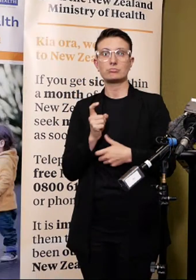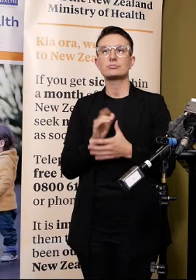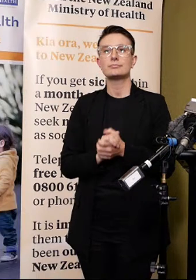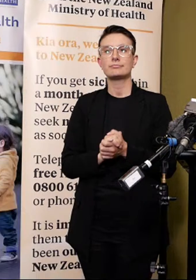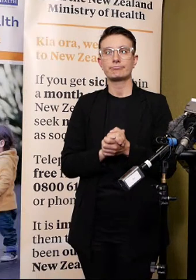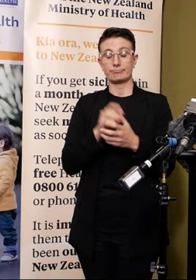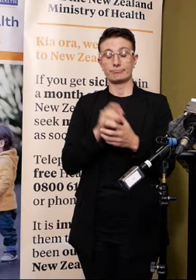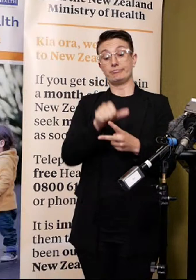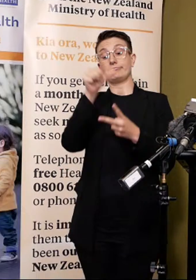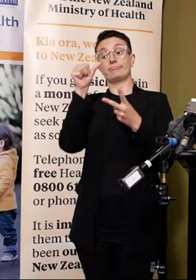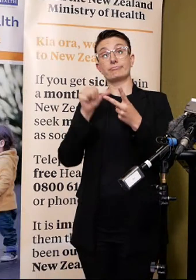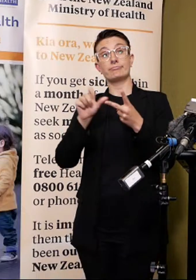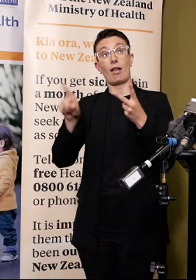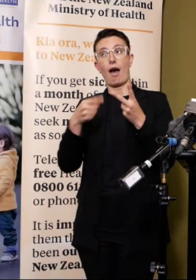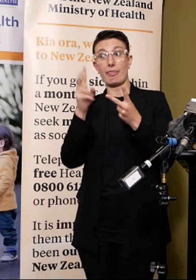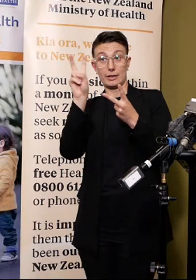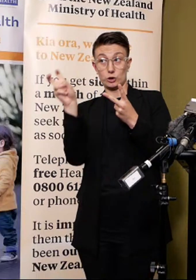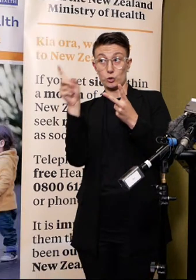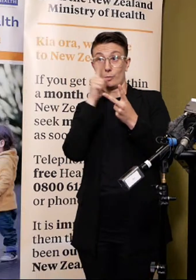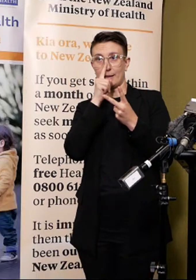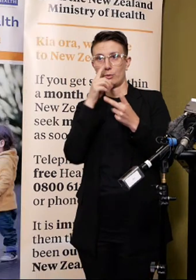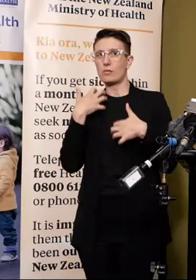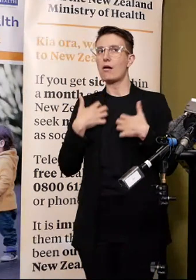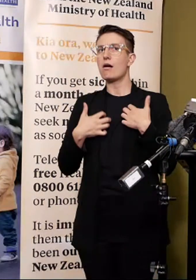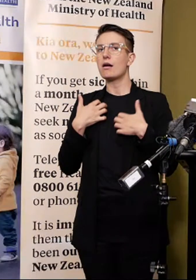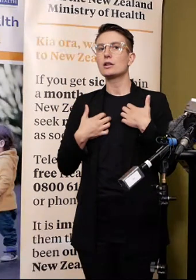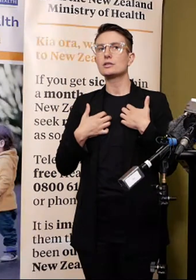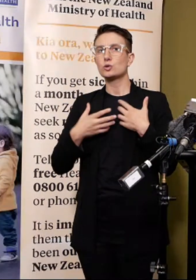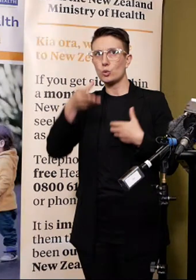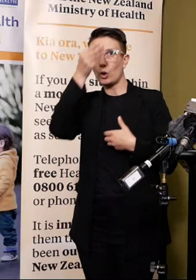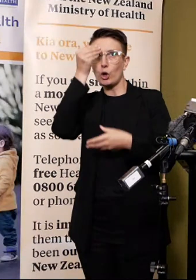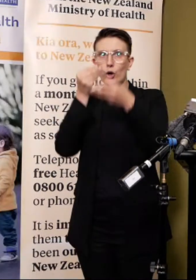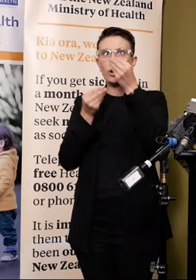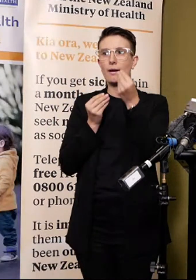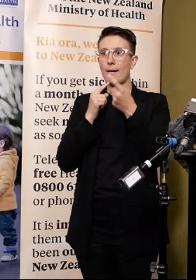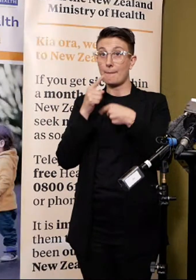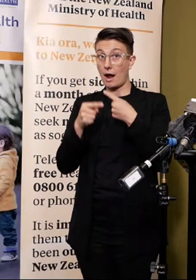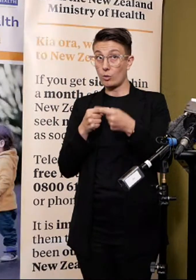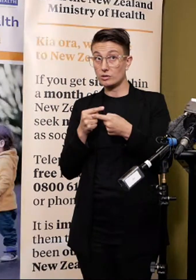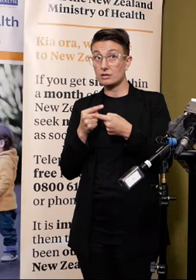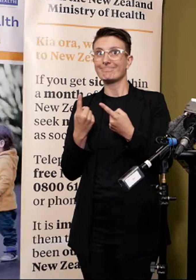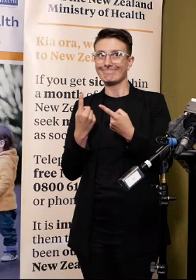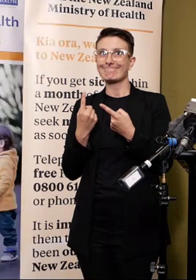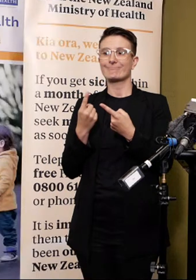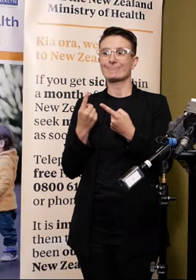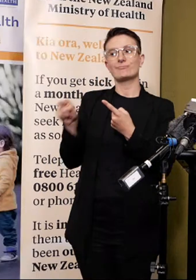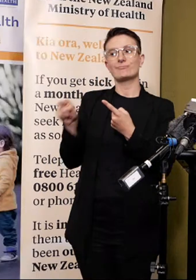and that also relates to the border is around cruise ships and maritime traffic. I spoke to this briefly yesterday.